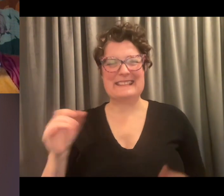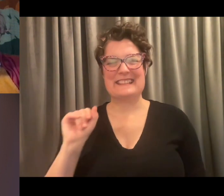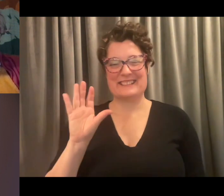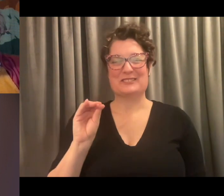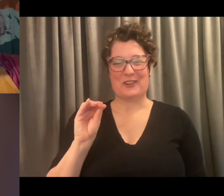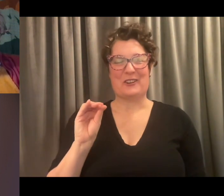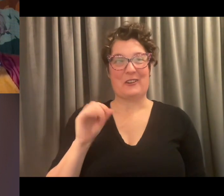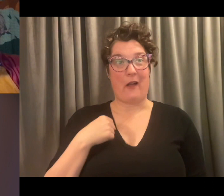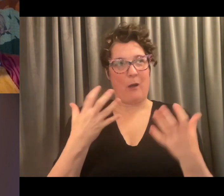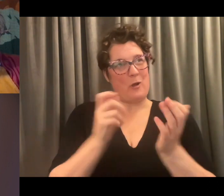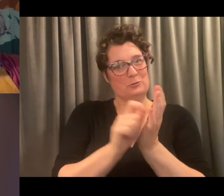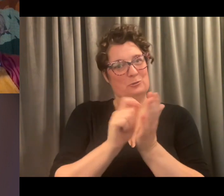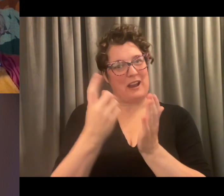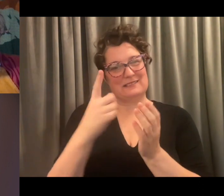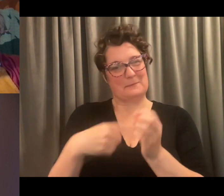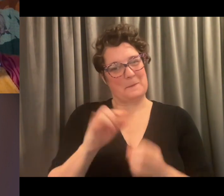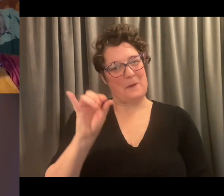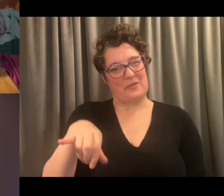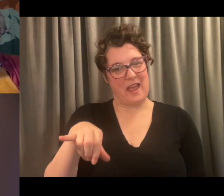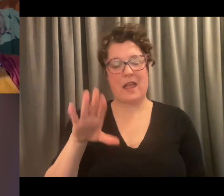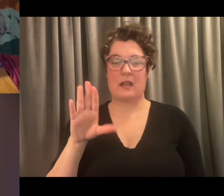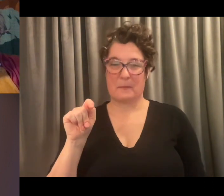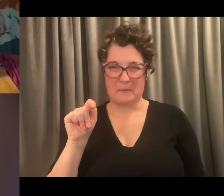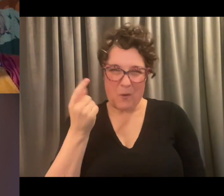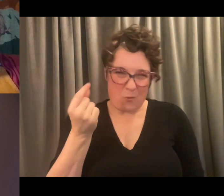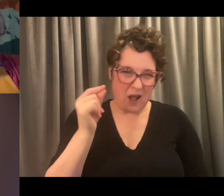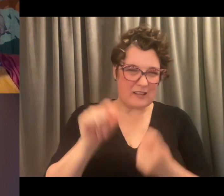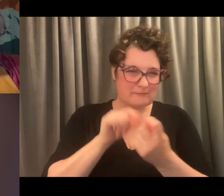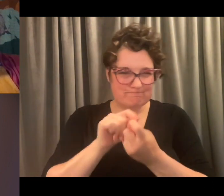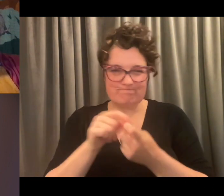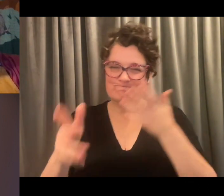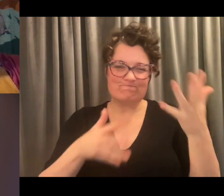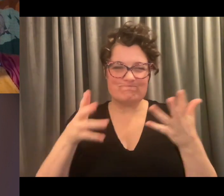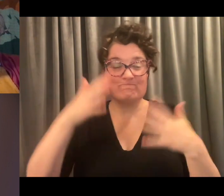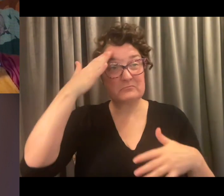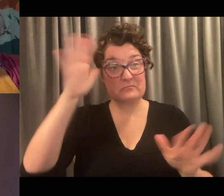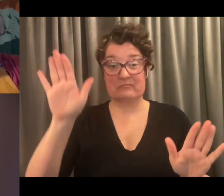that, but I didn't really know what, and so I just started rabbit-holing